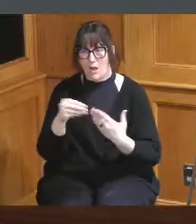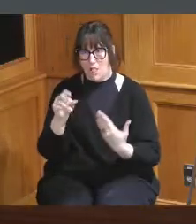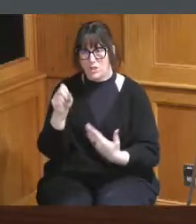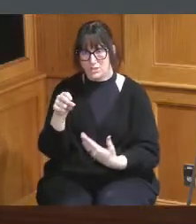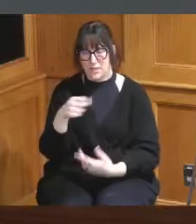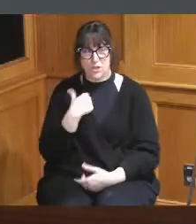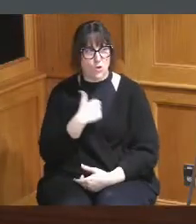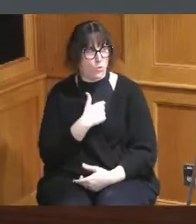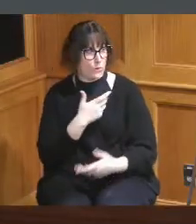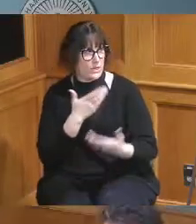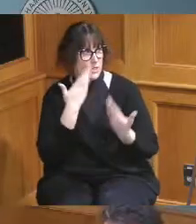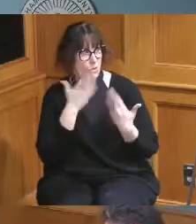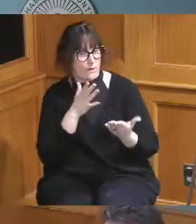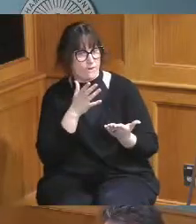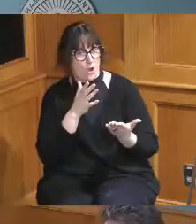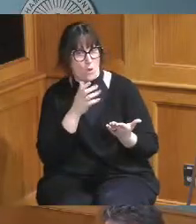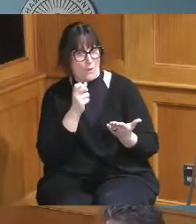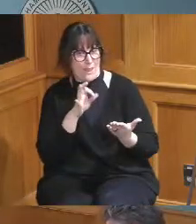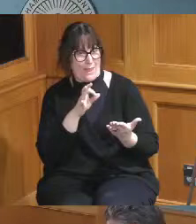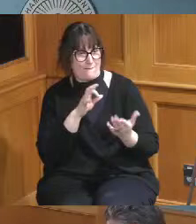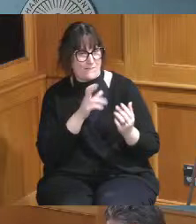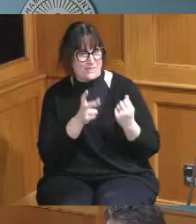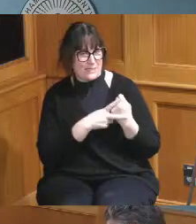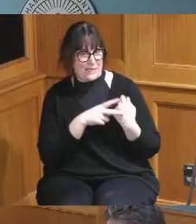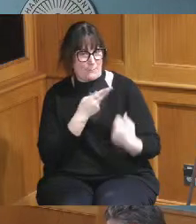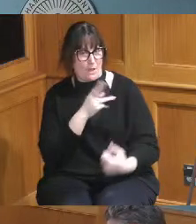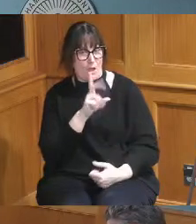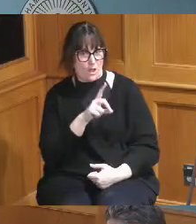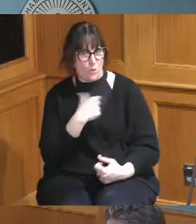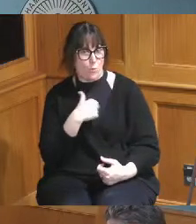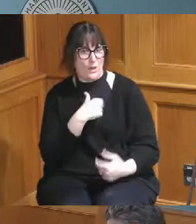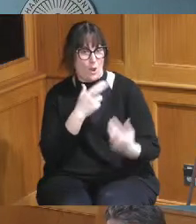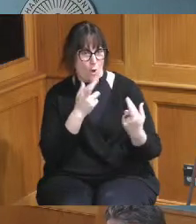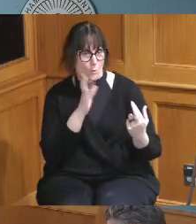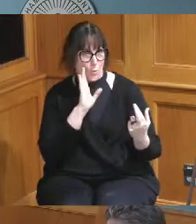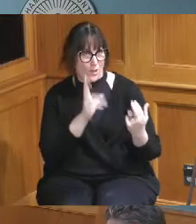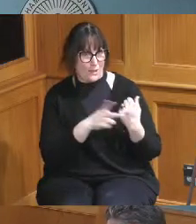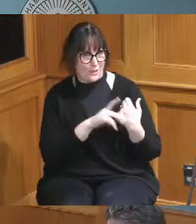even know we gonna have Hood we hope to have it okay well I just wanted to put those things on